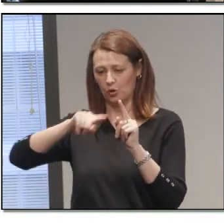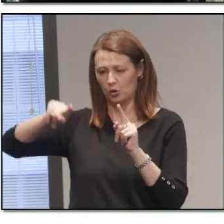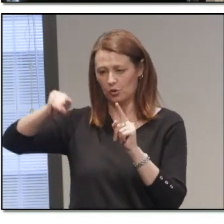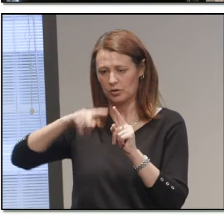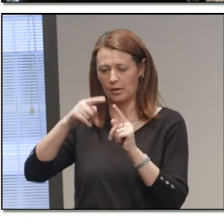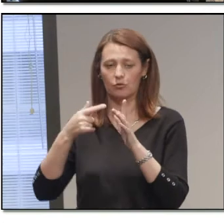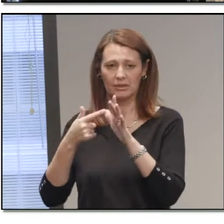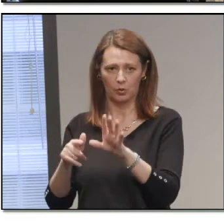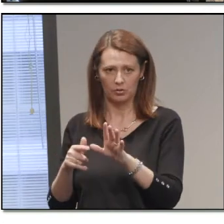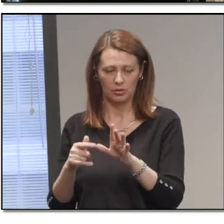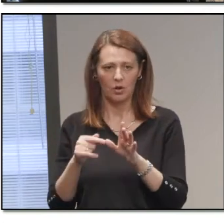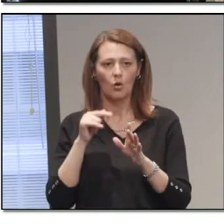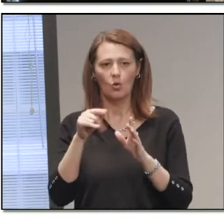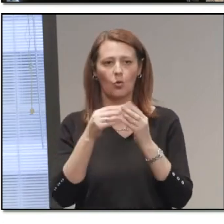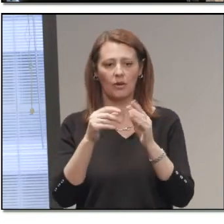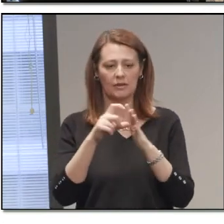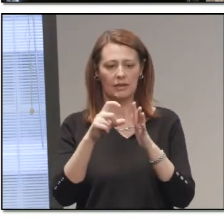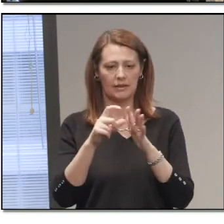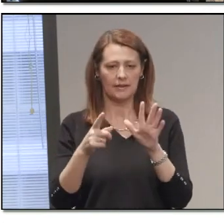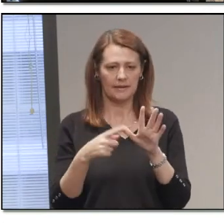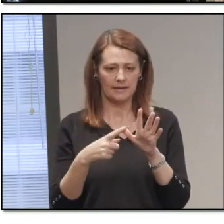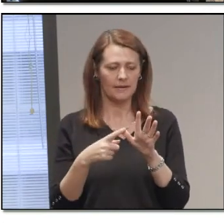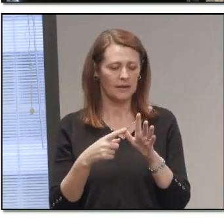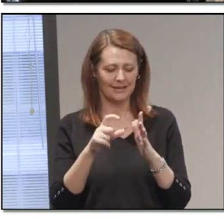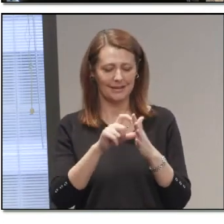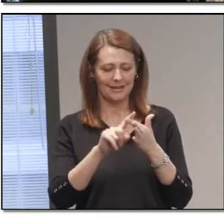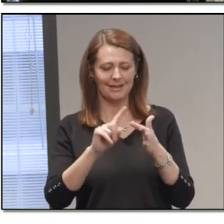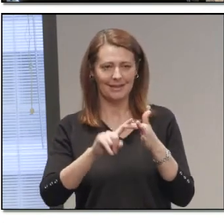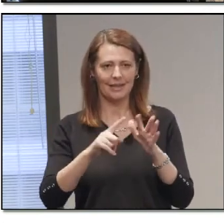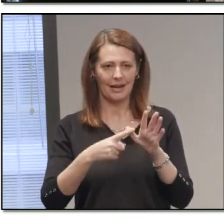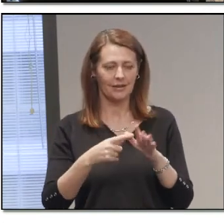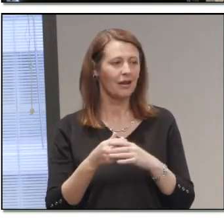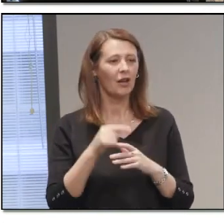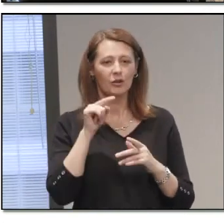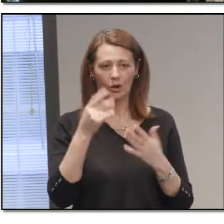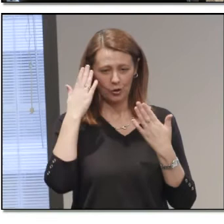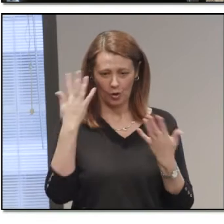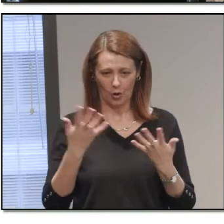curve or with DDDE, with our inverted u, so that if you don't know where you are on that